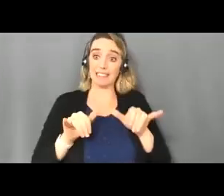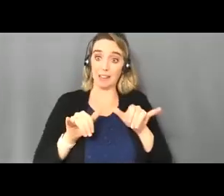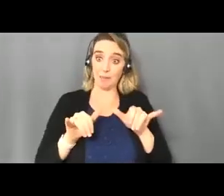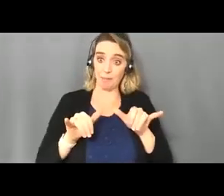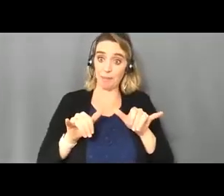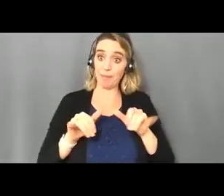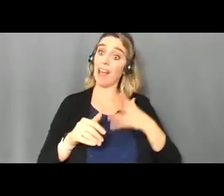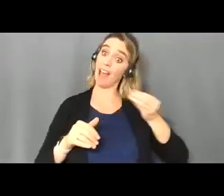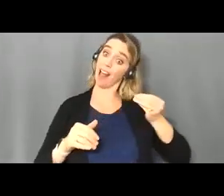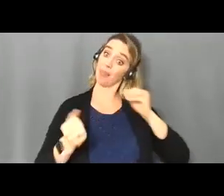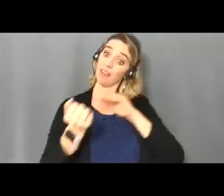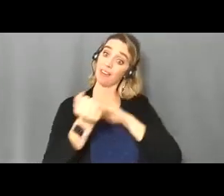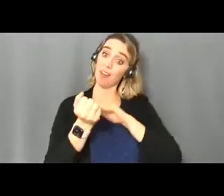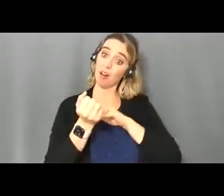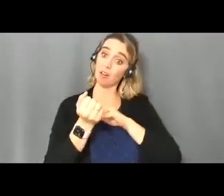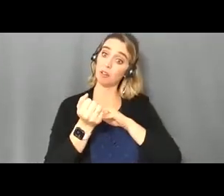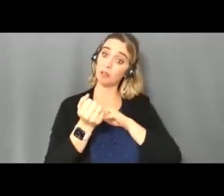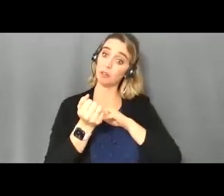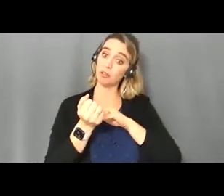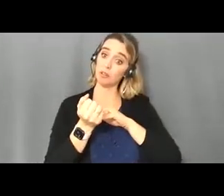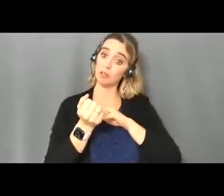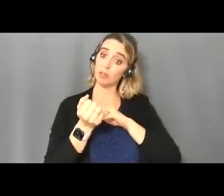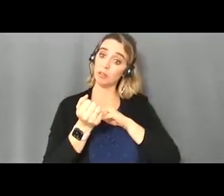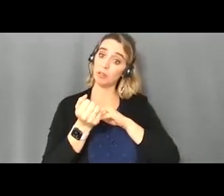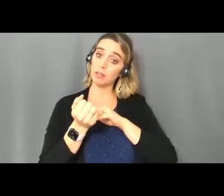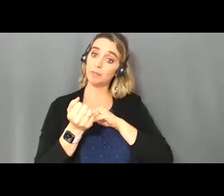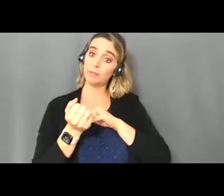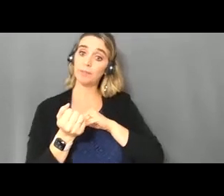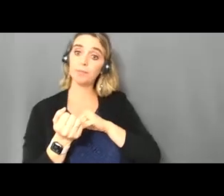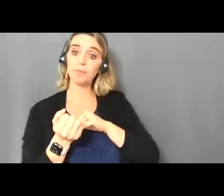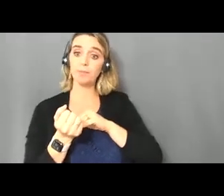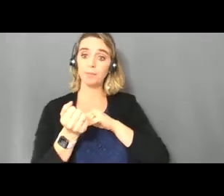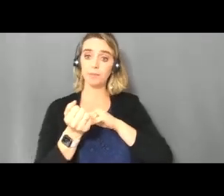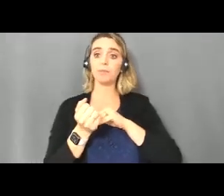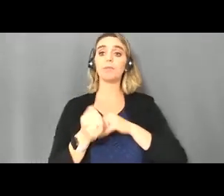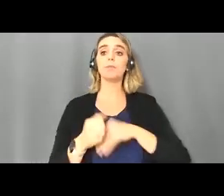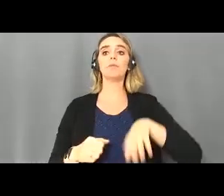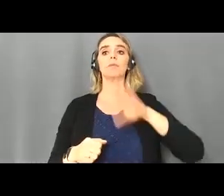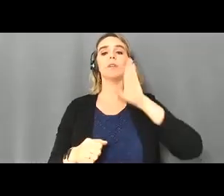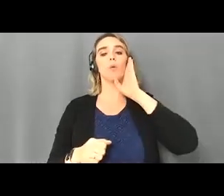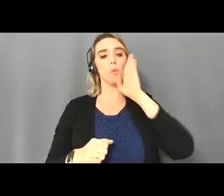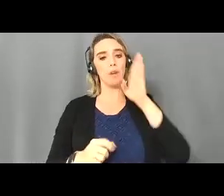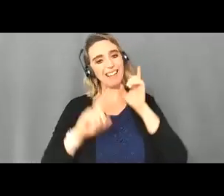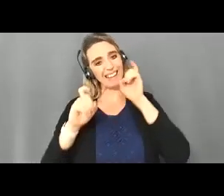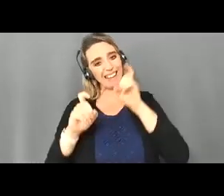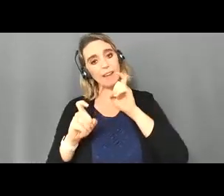for the participant to take back to their care team to really spark that meaningful dialogue